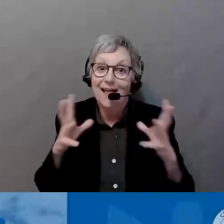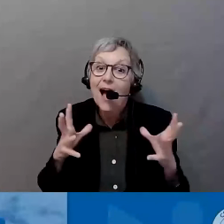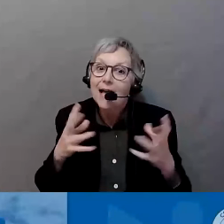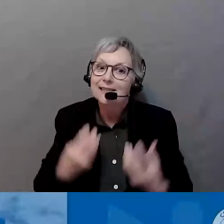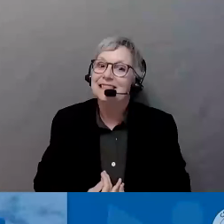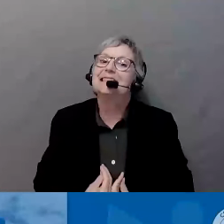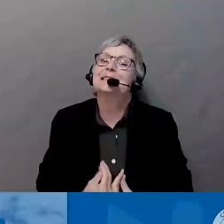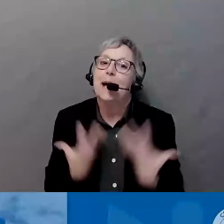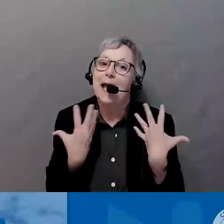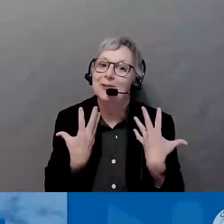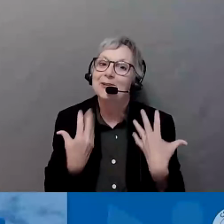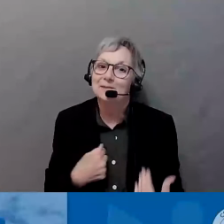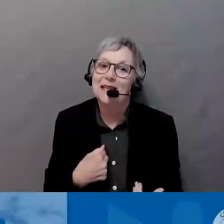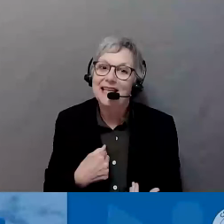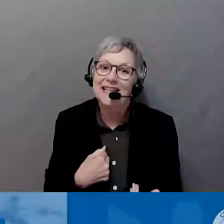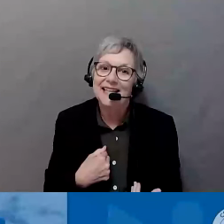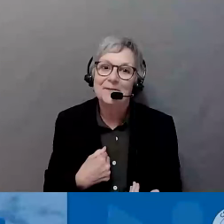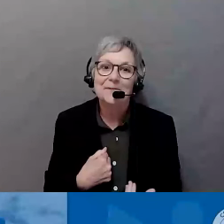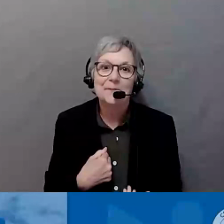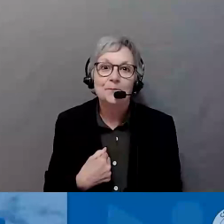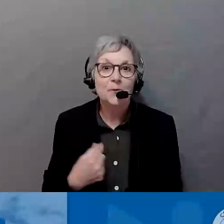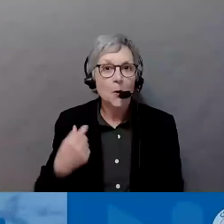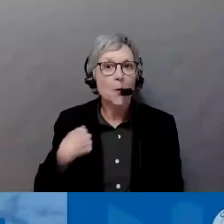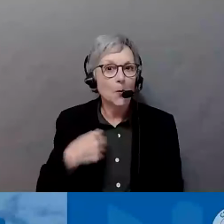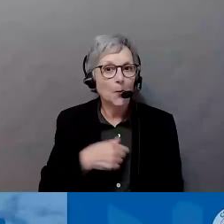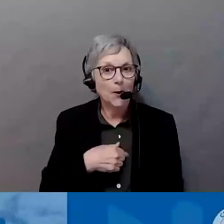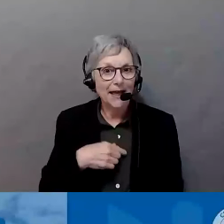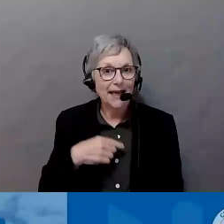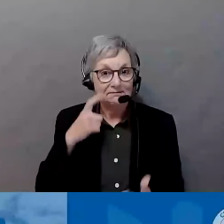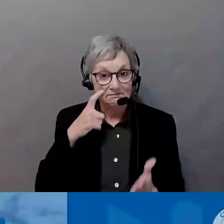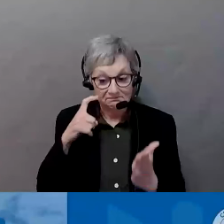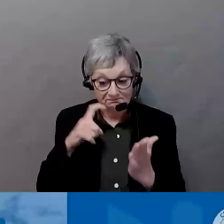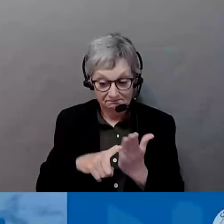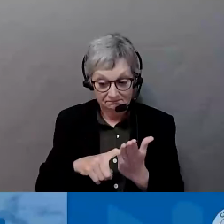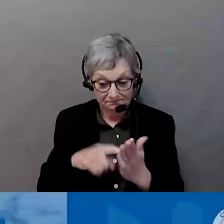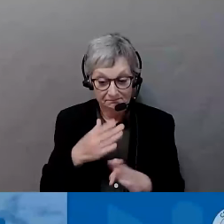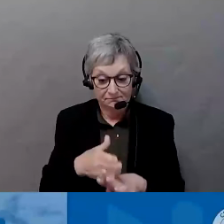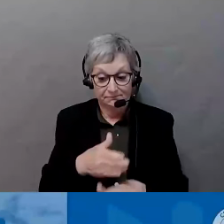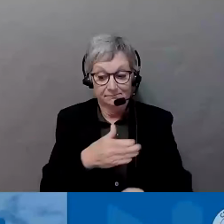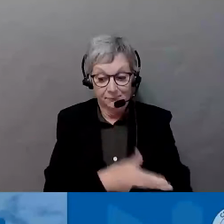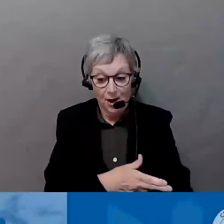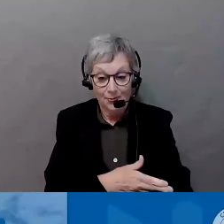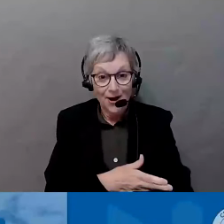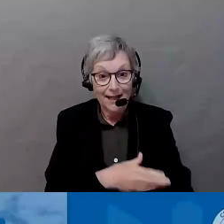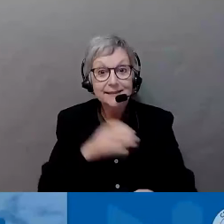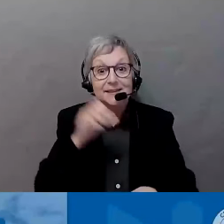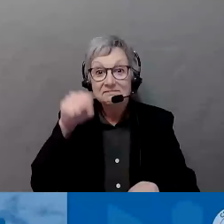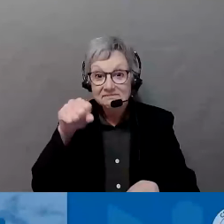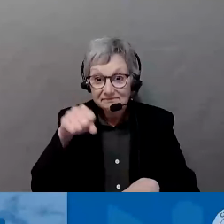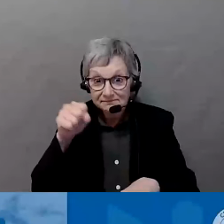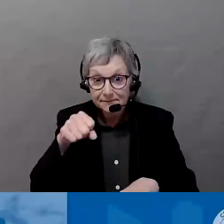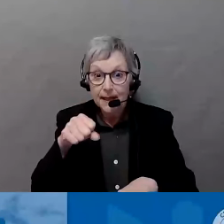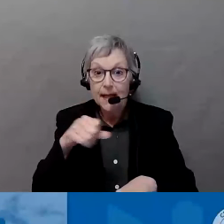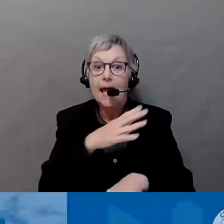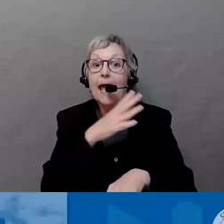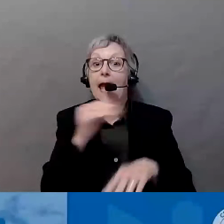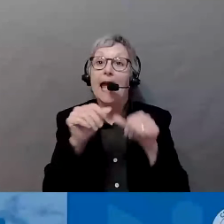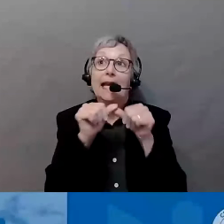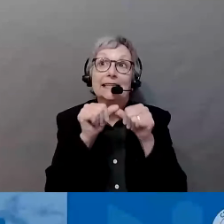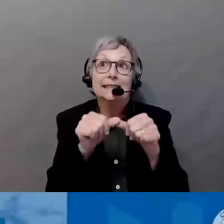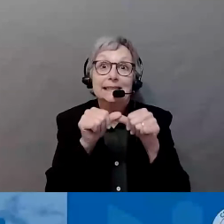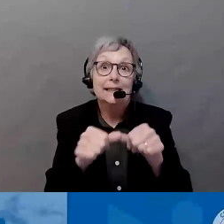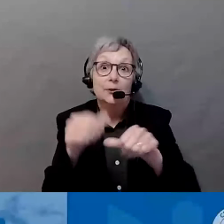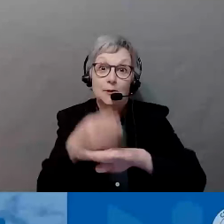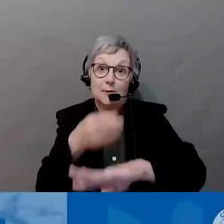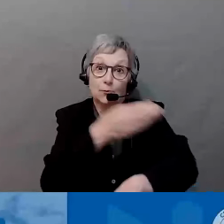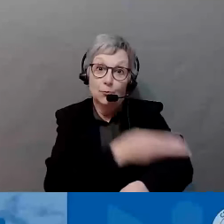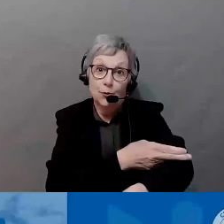WE NEED TO ACKNOWLEDGE THE PROGRESS AND SHAPE THE FUTURE.